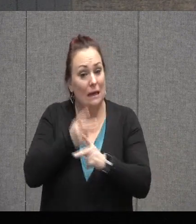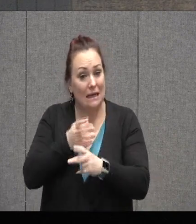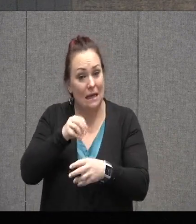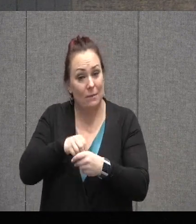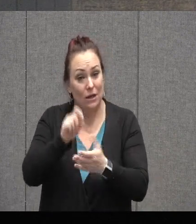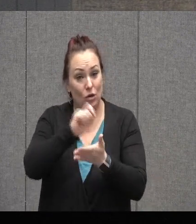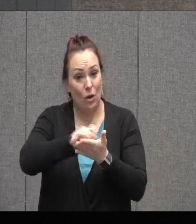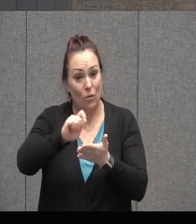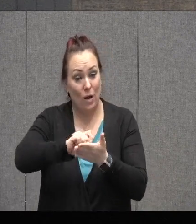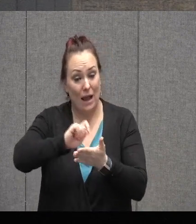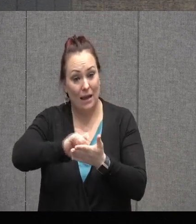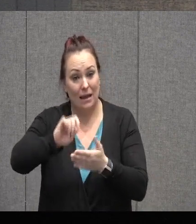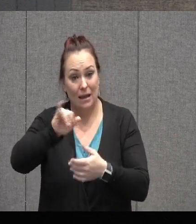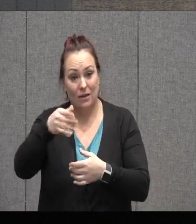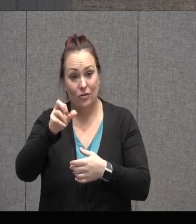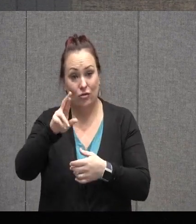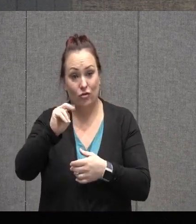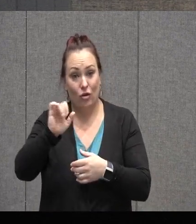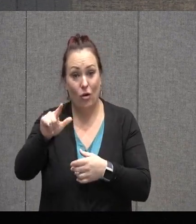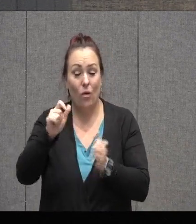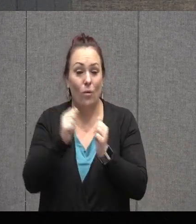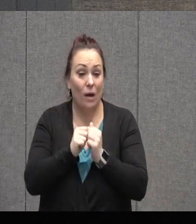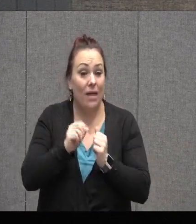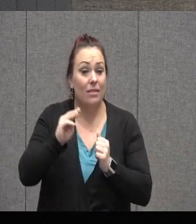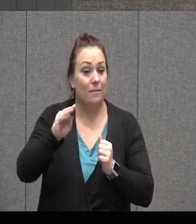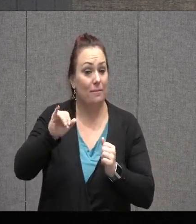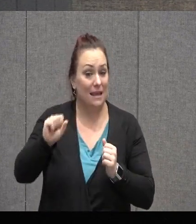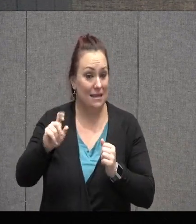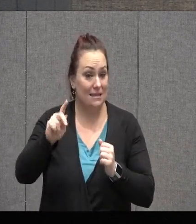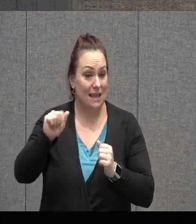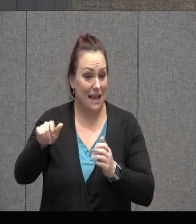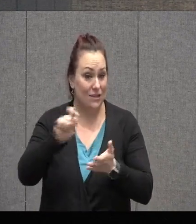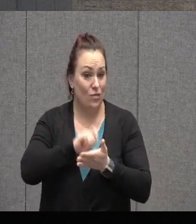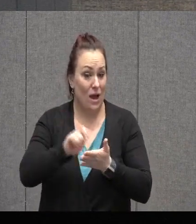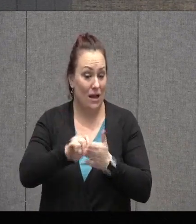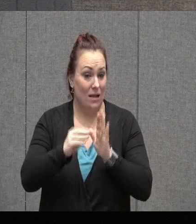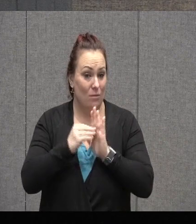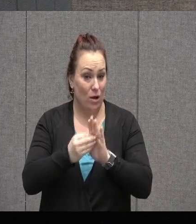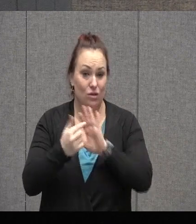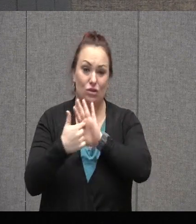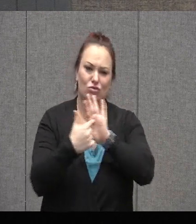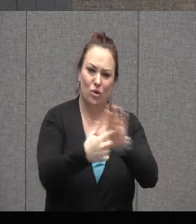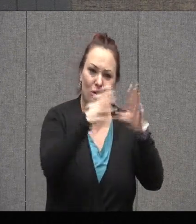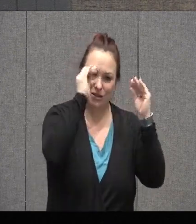with Mrs Kay's Frayer models, and you can show those to your teachers when you get back to school in the fall.